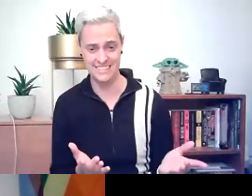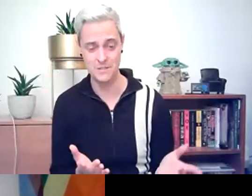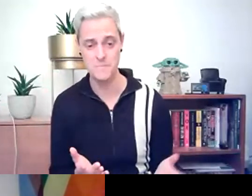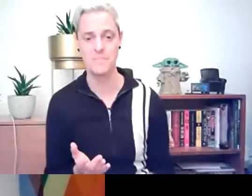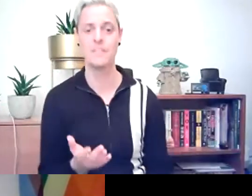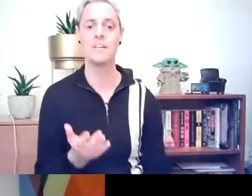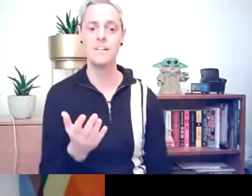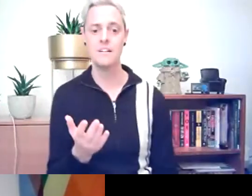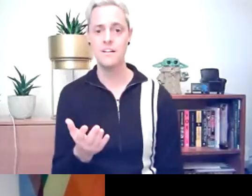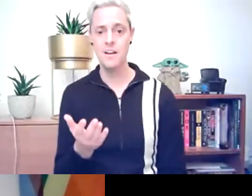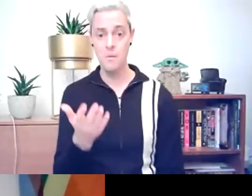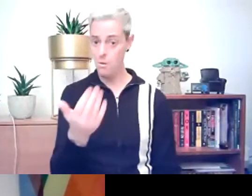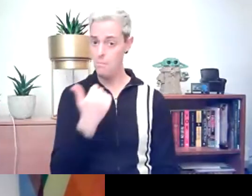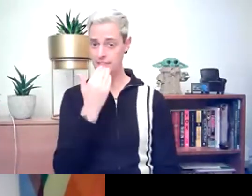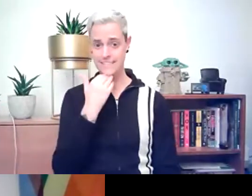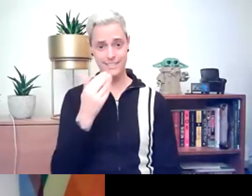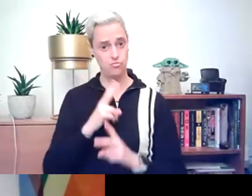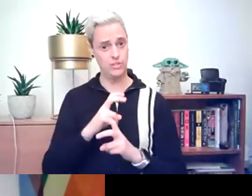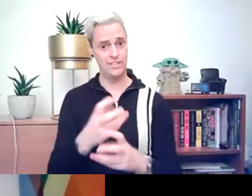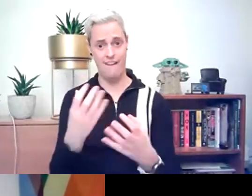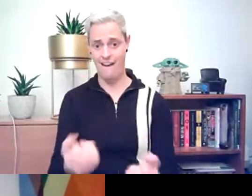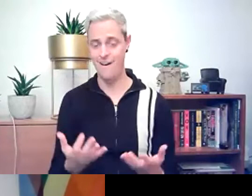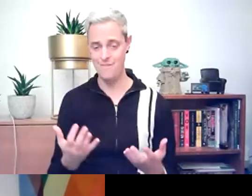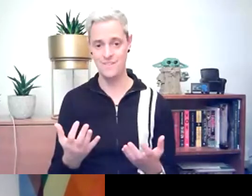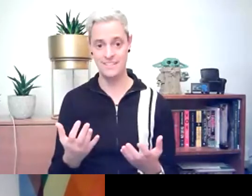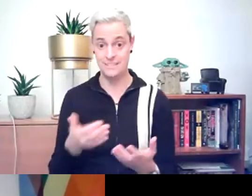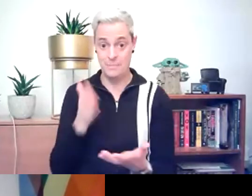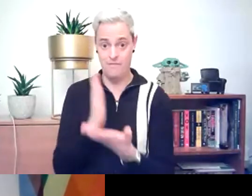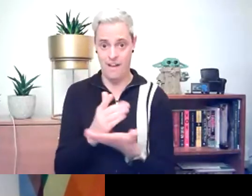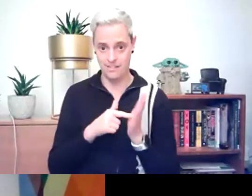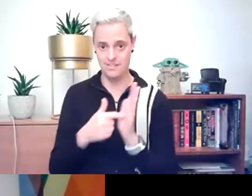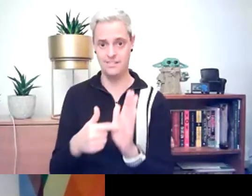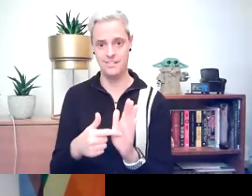borne out in the research is not giving people facts is letting people make a connection.